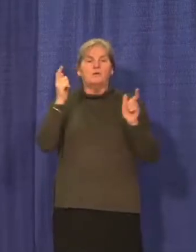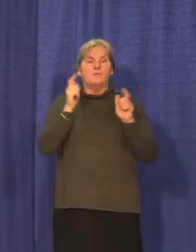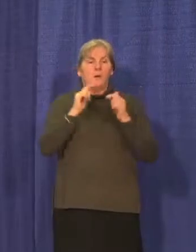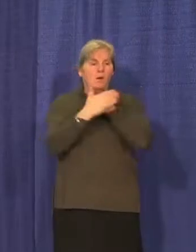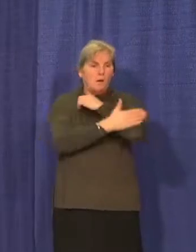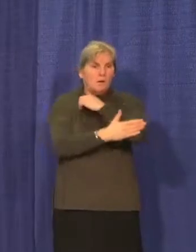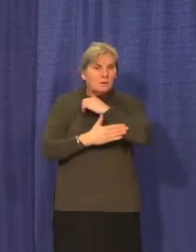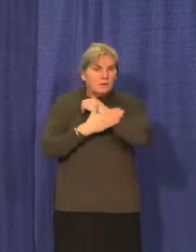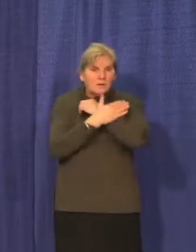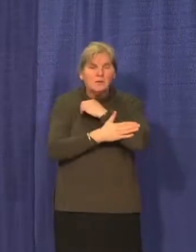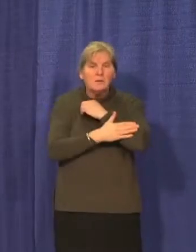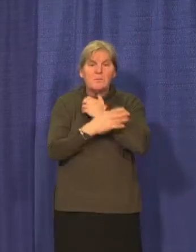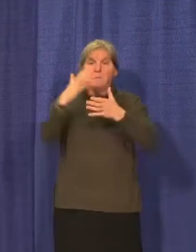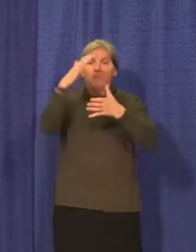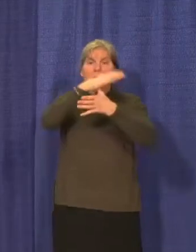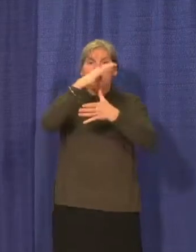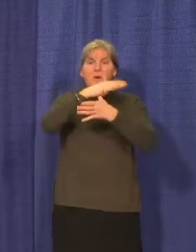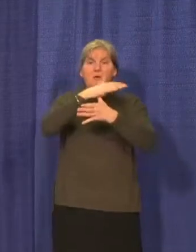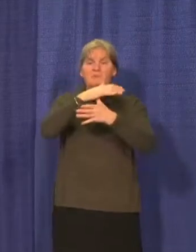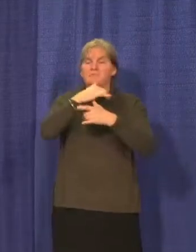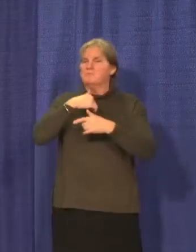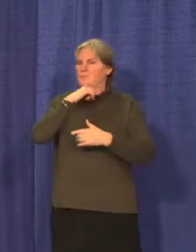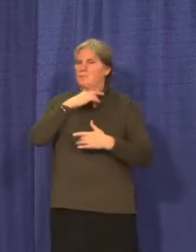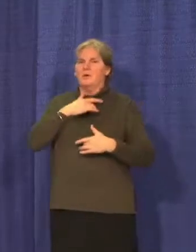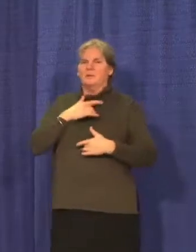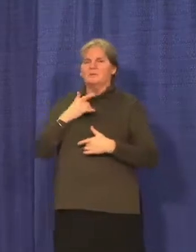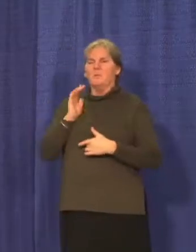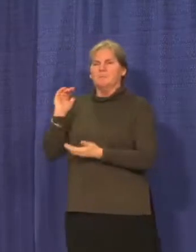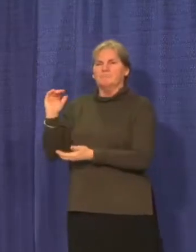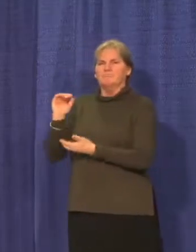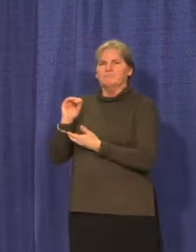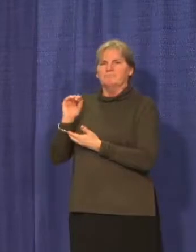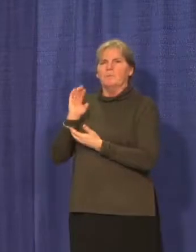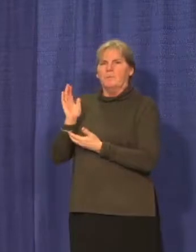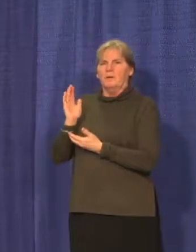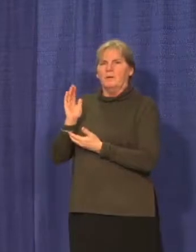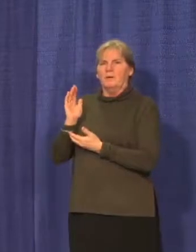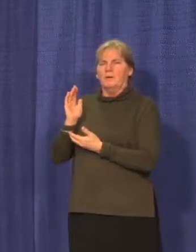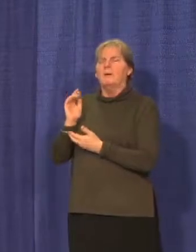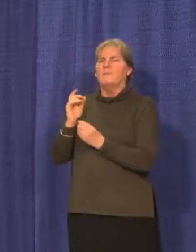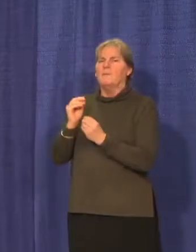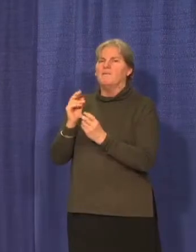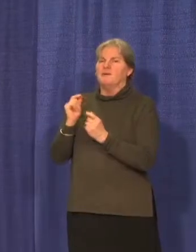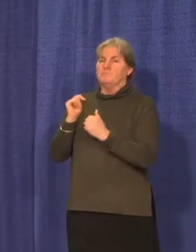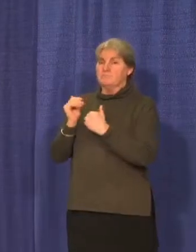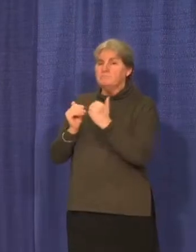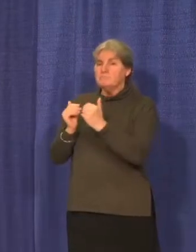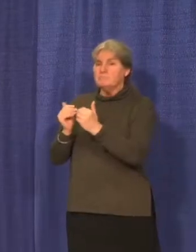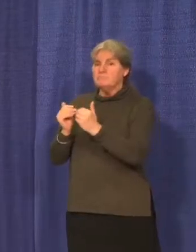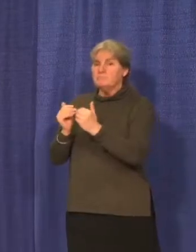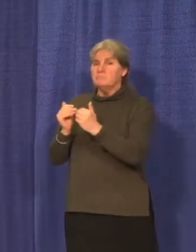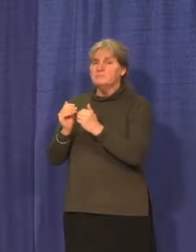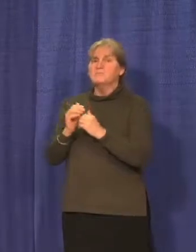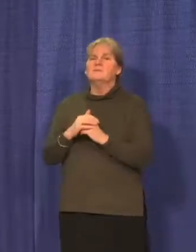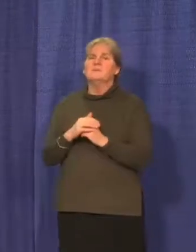communities being prioritized, not concerned. But really wanting to expedite